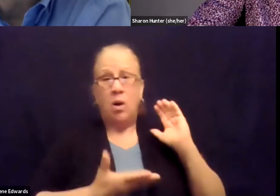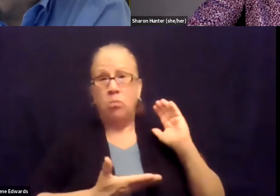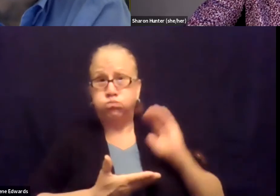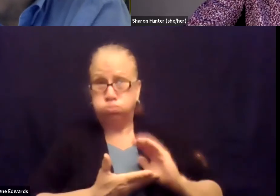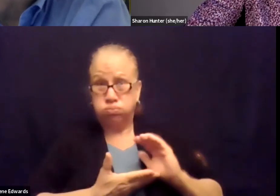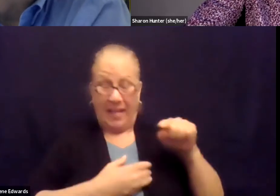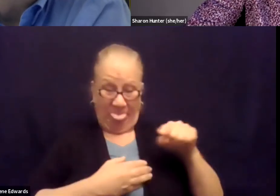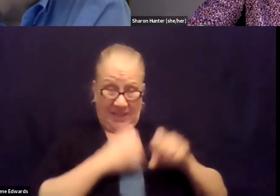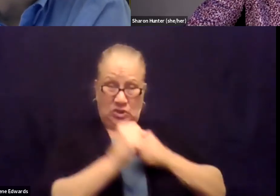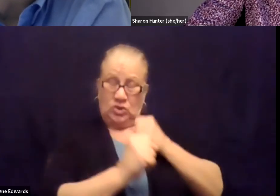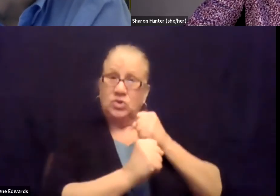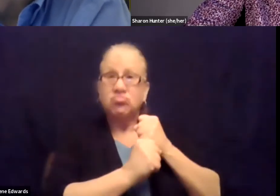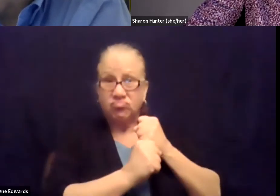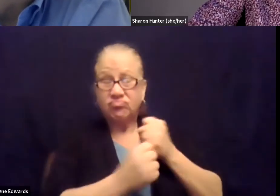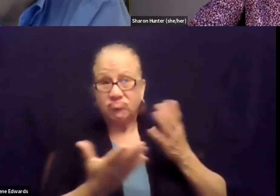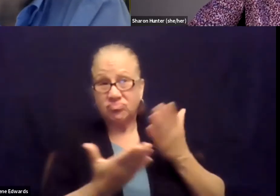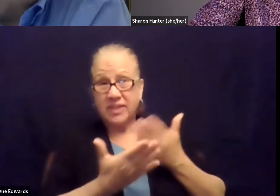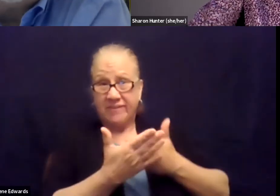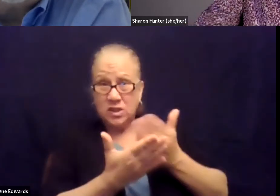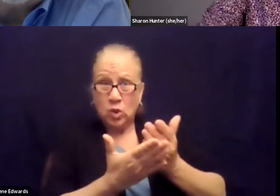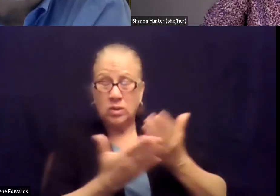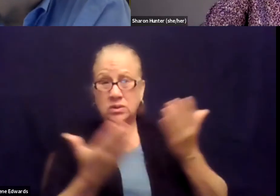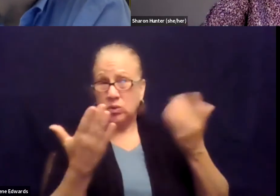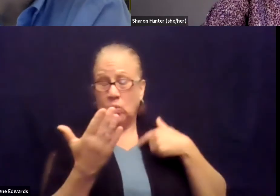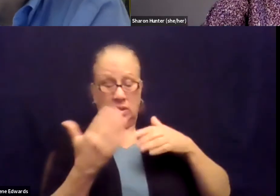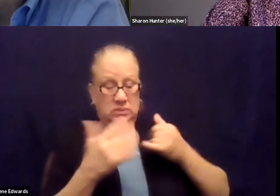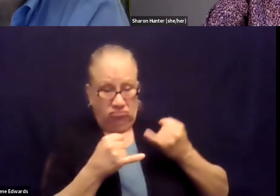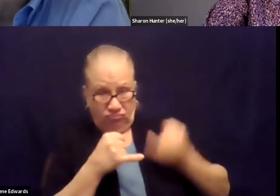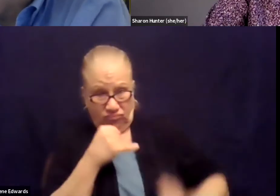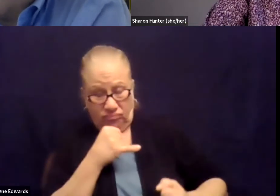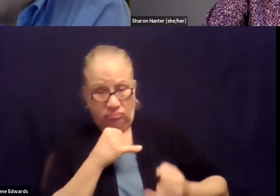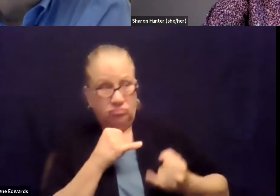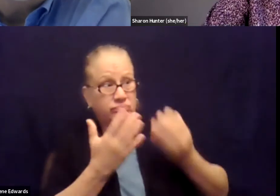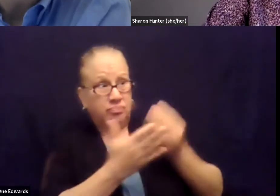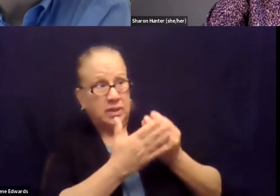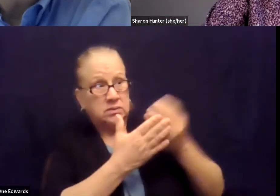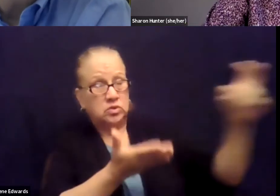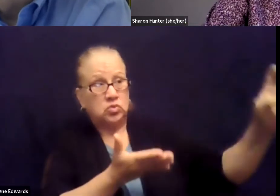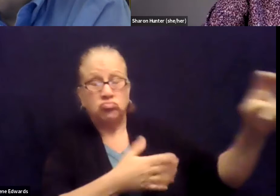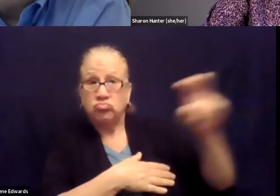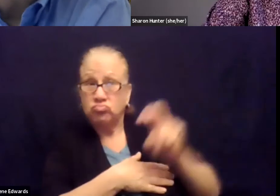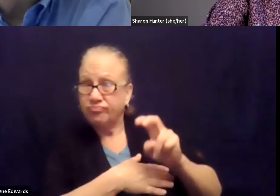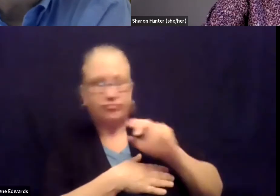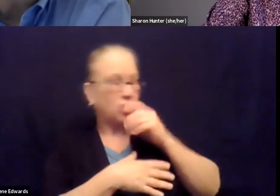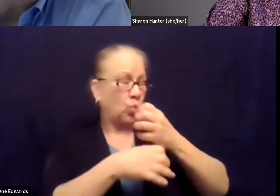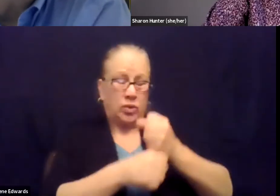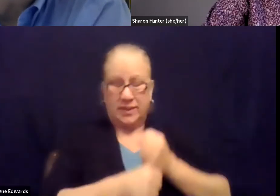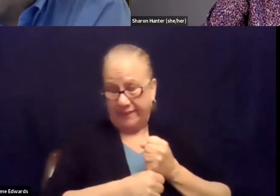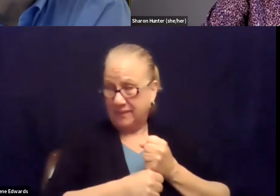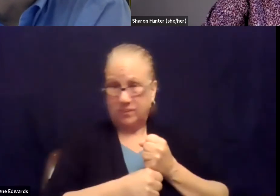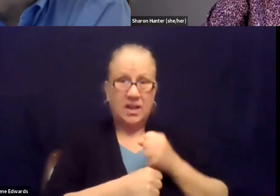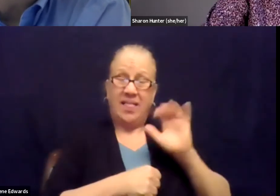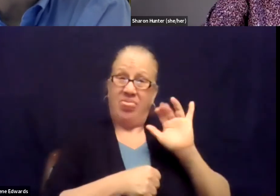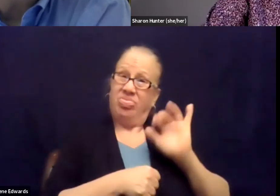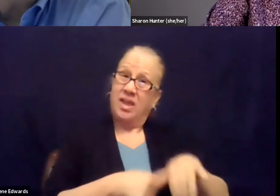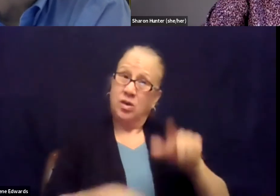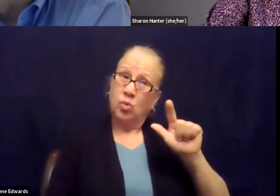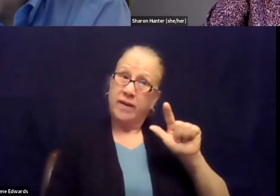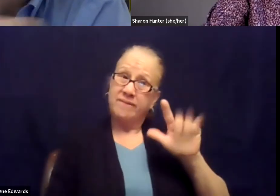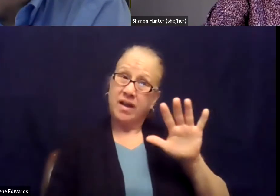for our last order transfer, we never got that. This year, that 25% was with held up front but